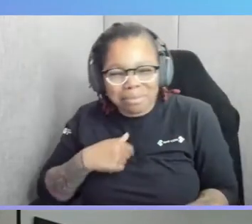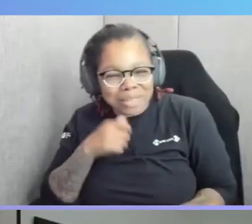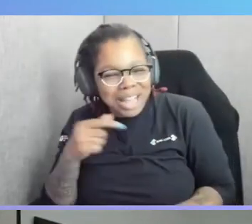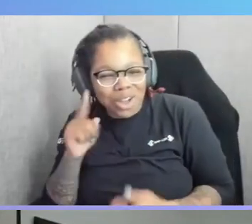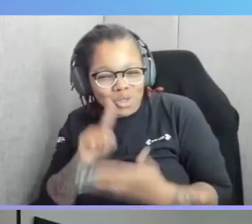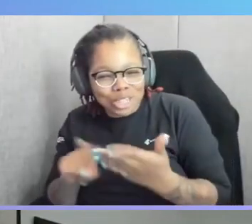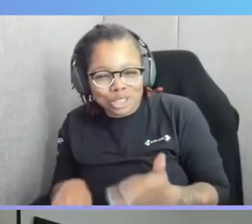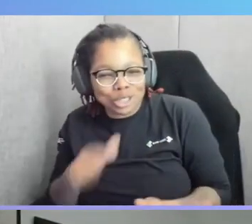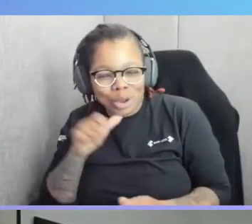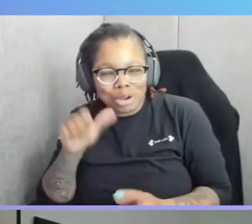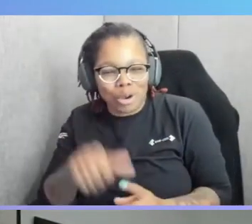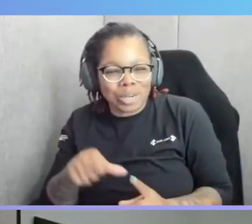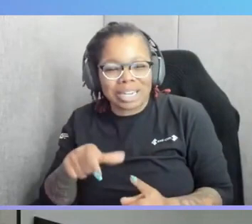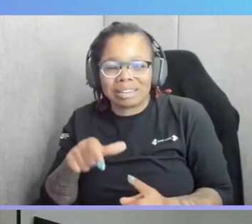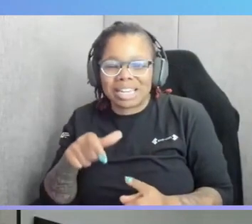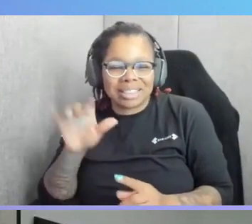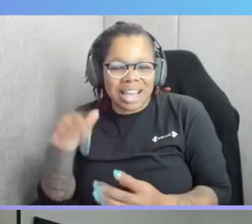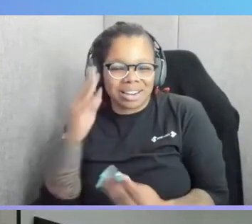don't think so. They didn't want that information because they